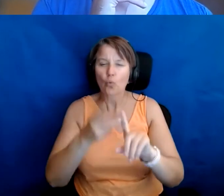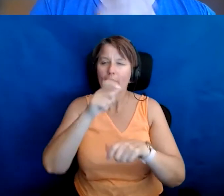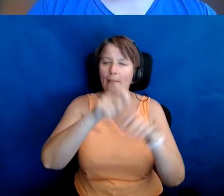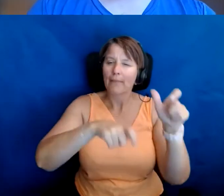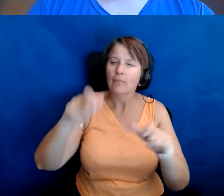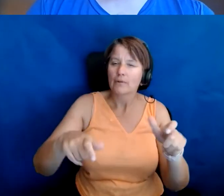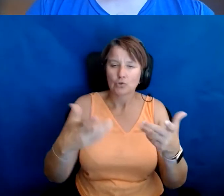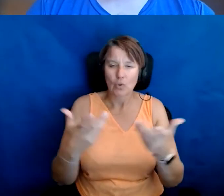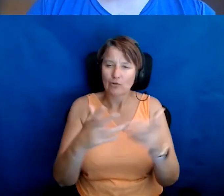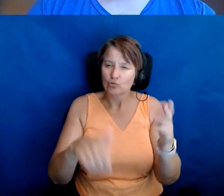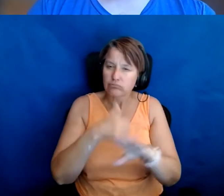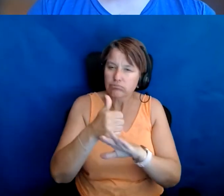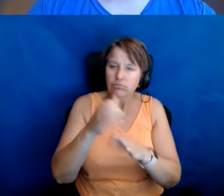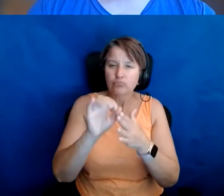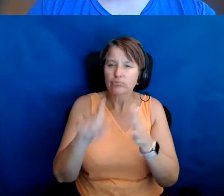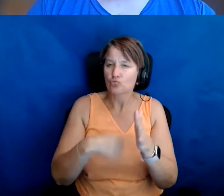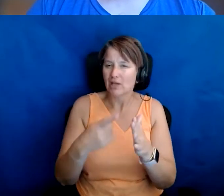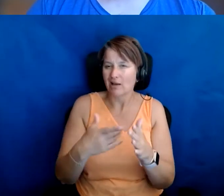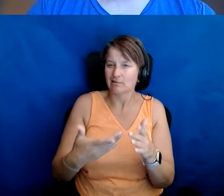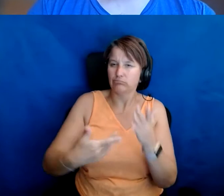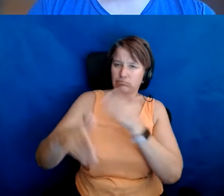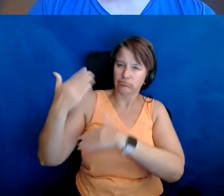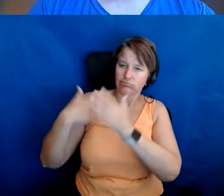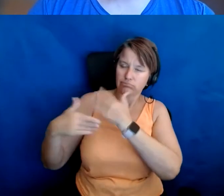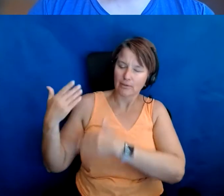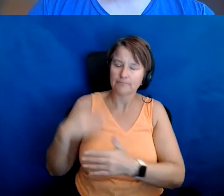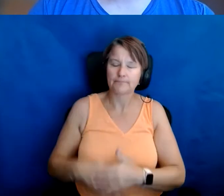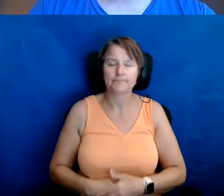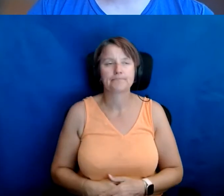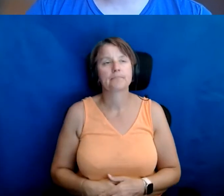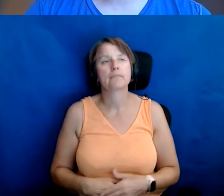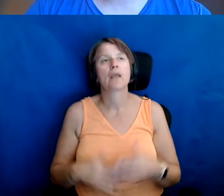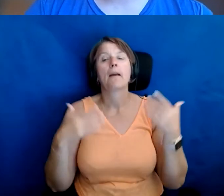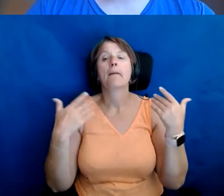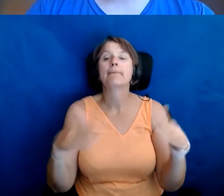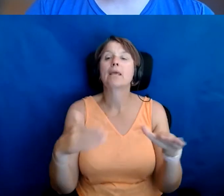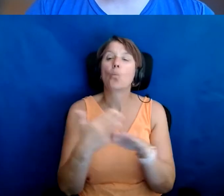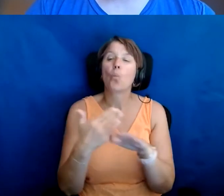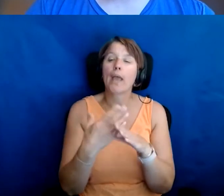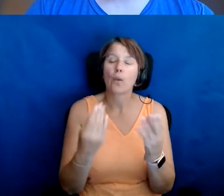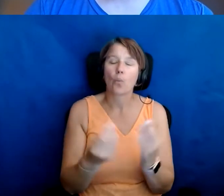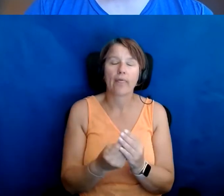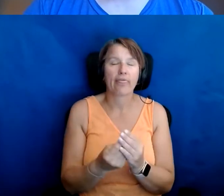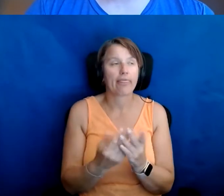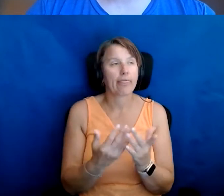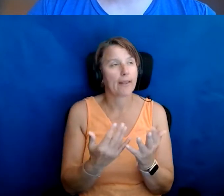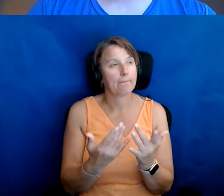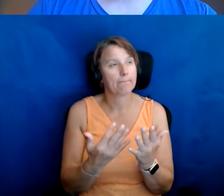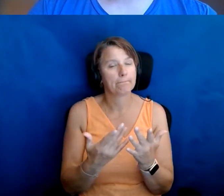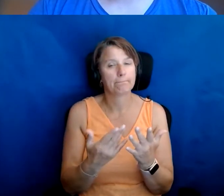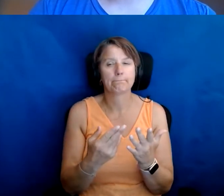So, like, been working, I was working with Blue Marine Foundation,